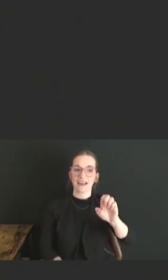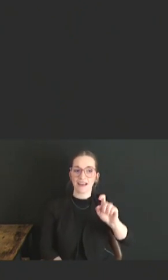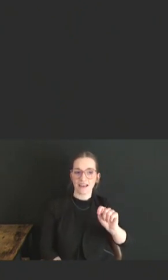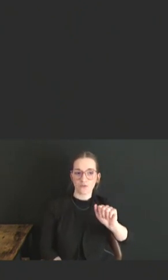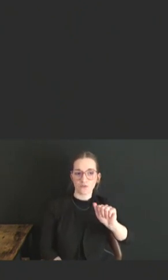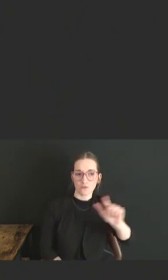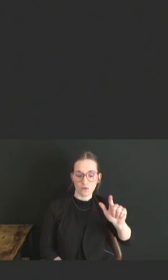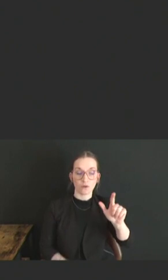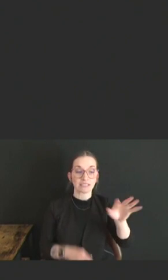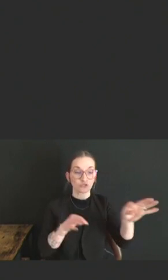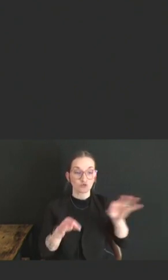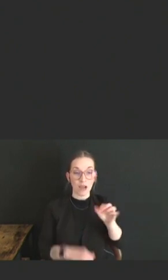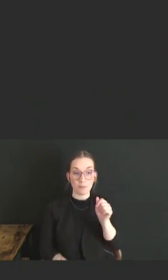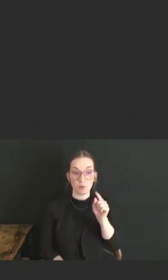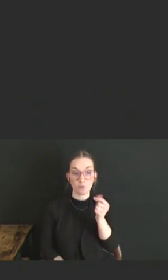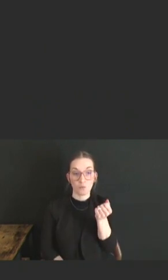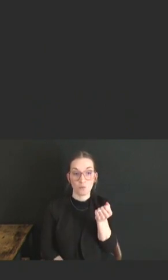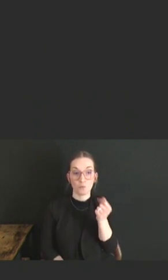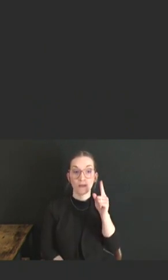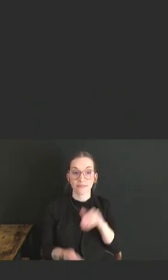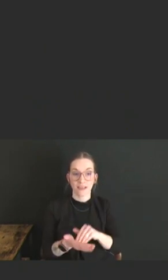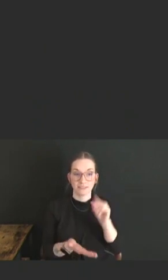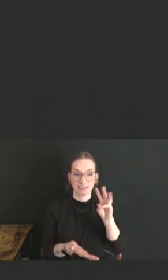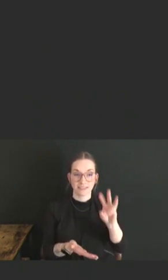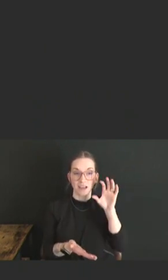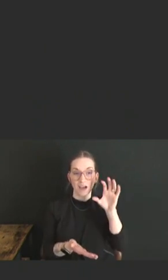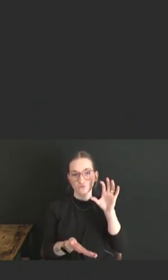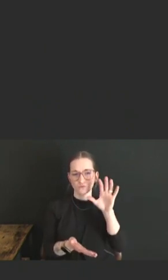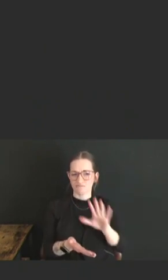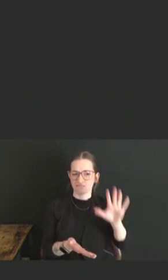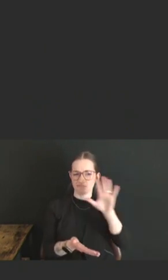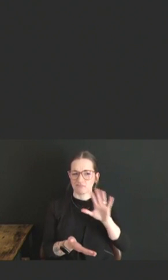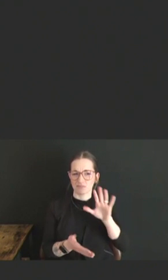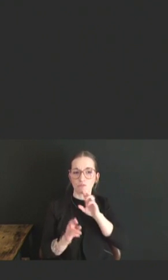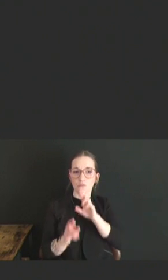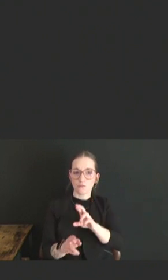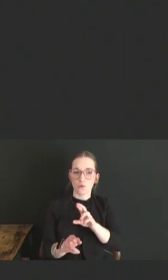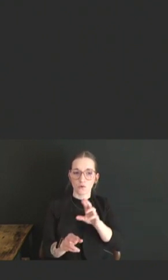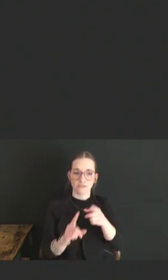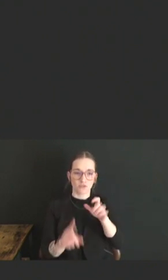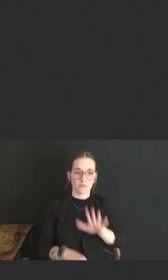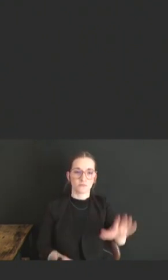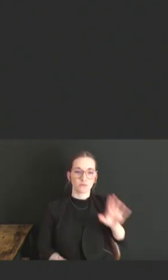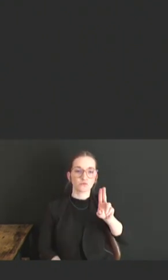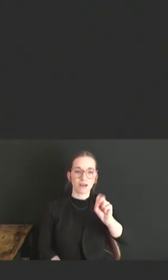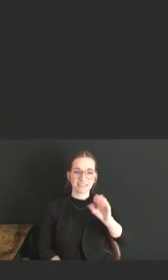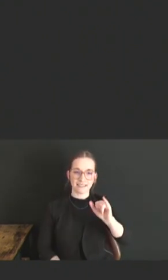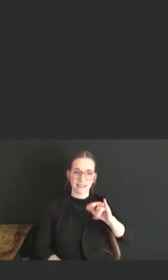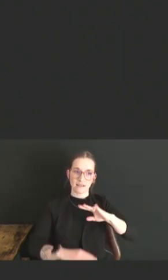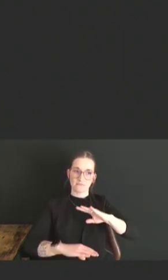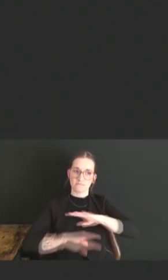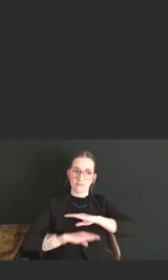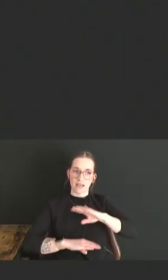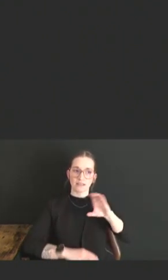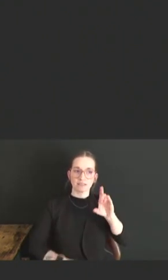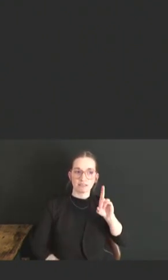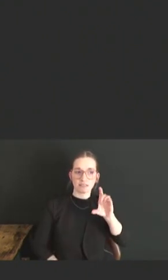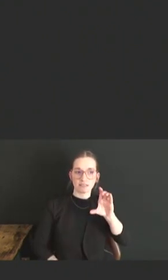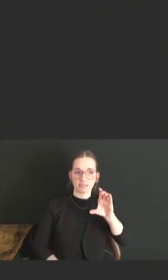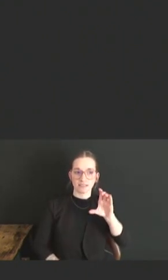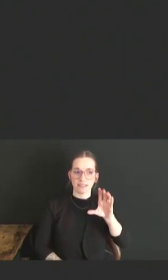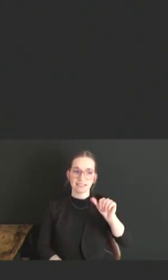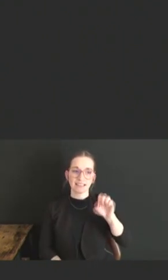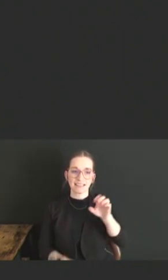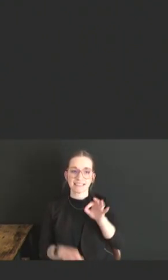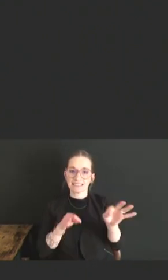of myocarditis from the U.S. that met the CDC probable or confirmed case definition. Oster and